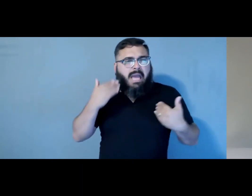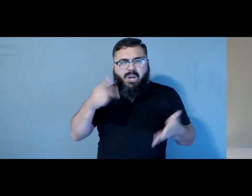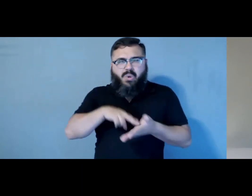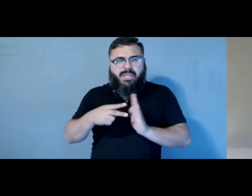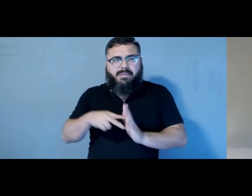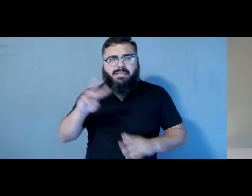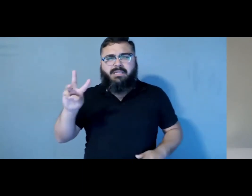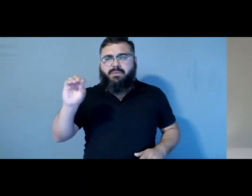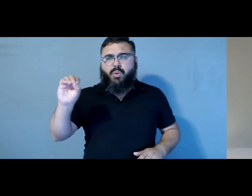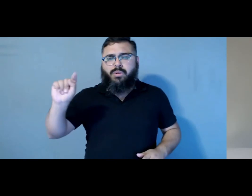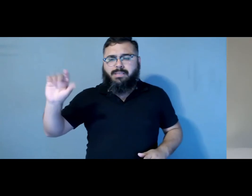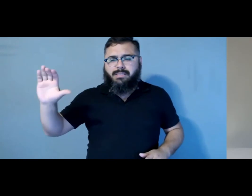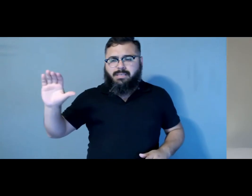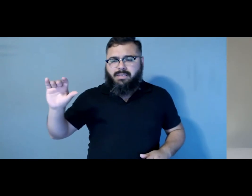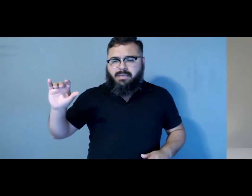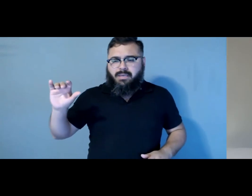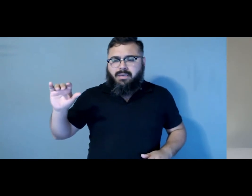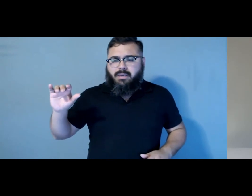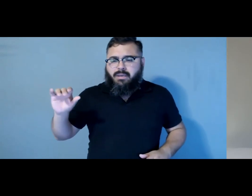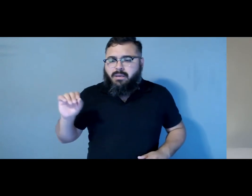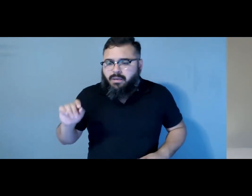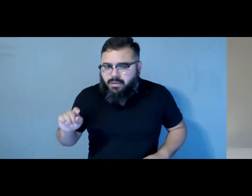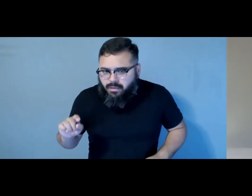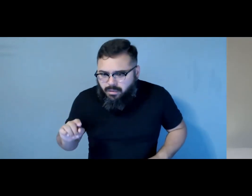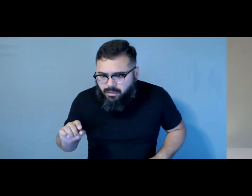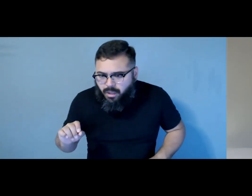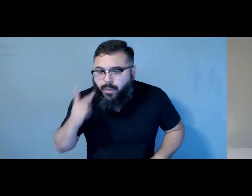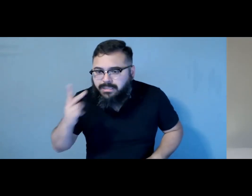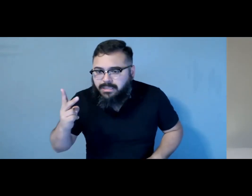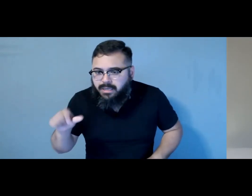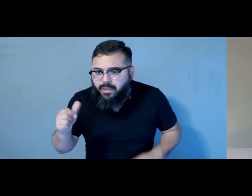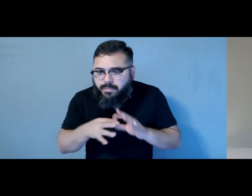If you're able to put it in a chat, I can answer it maybe I see another message that just came in.